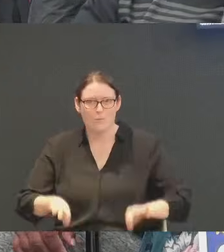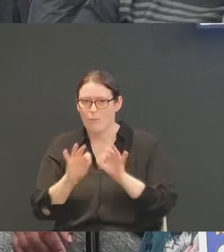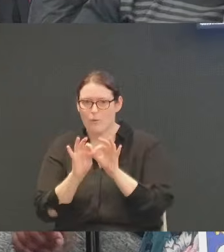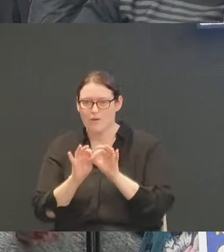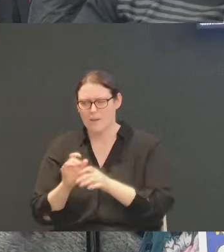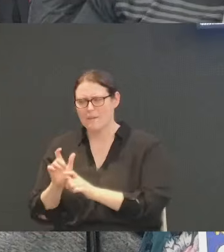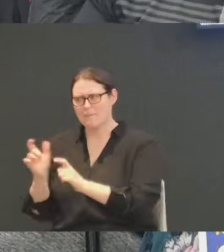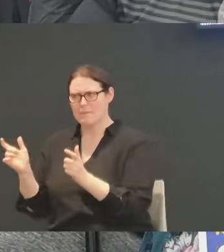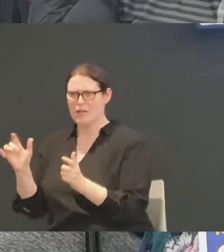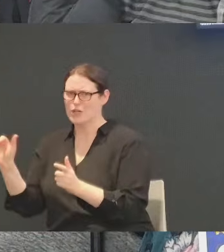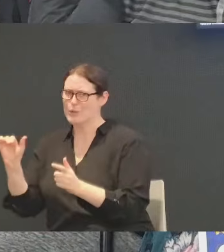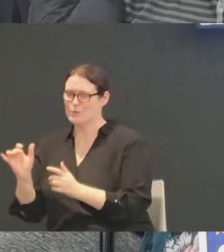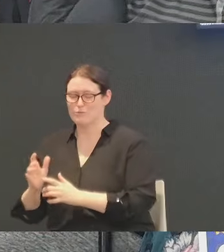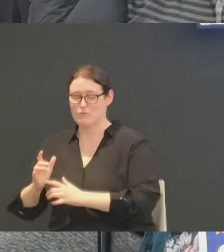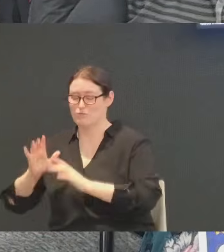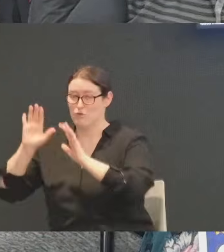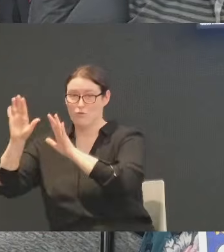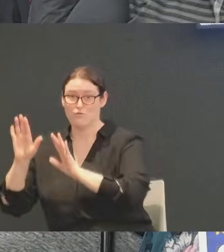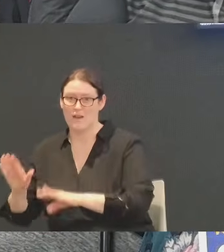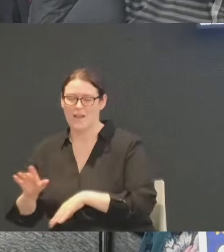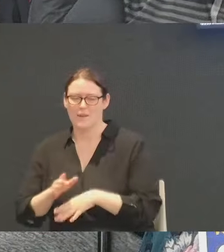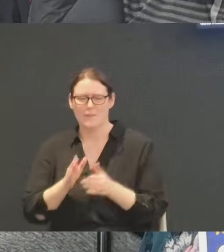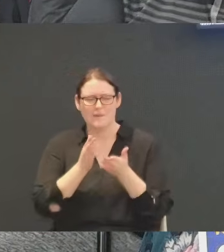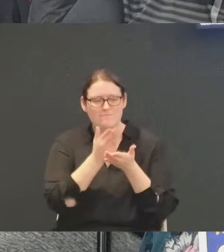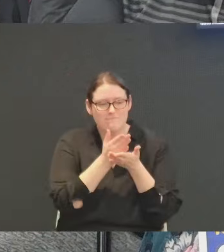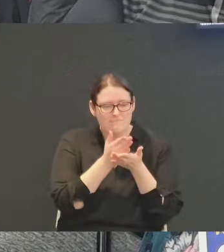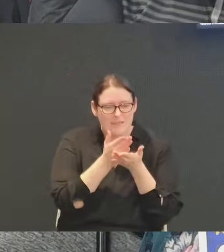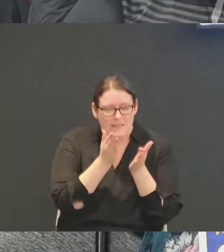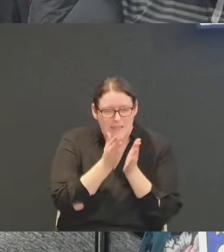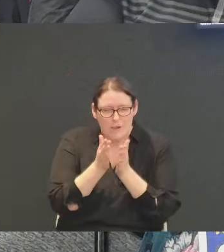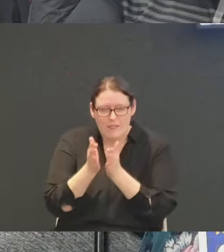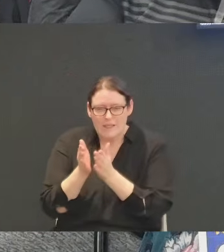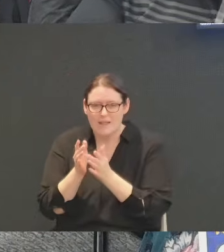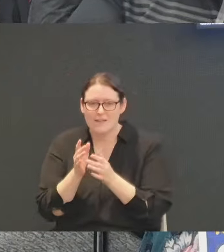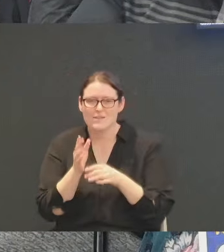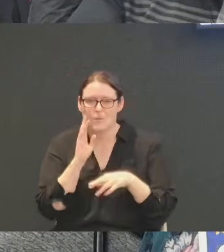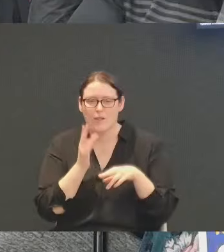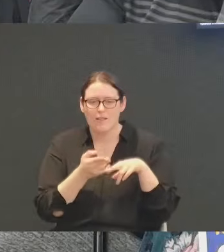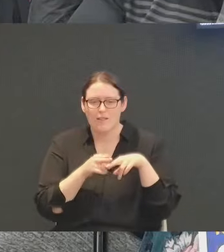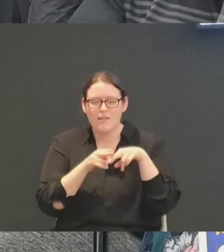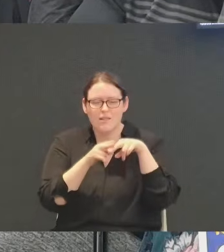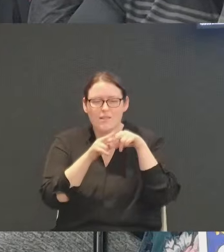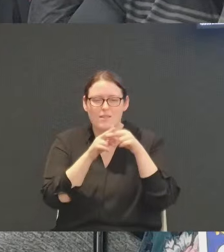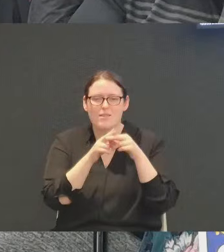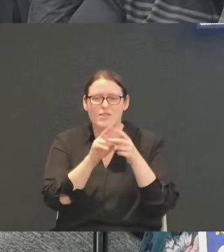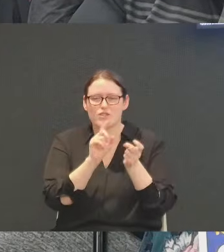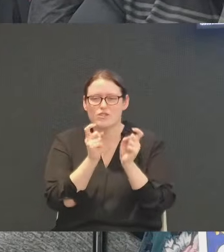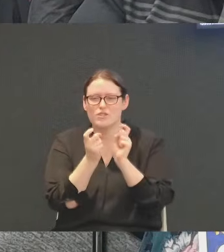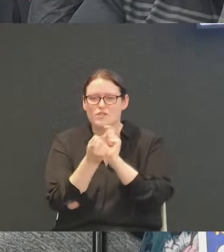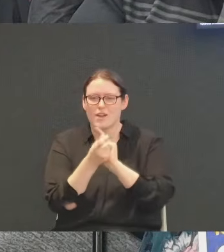yes, those are major, but the small things make the difference. You know, when I first started